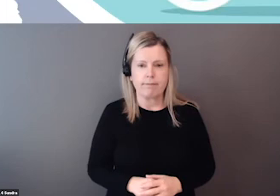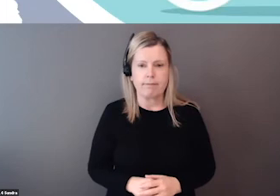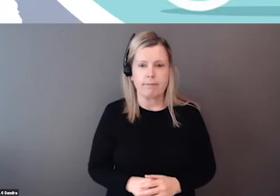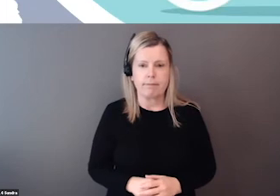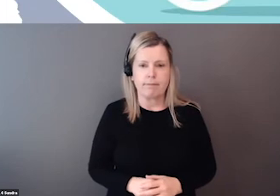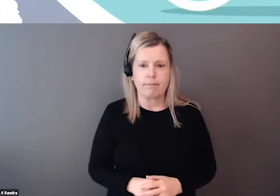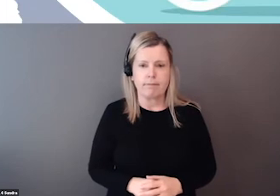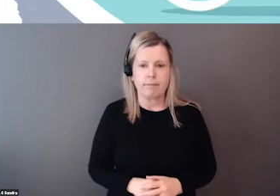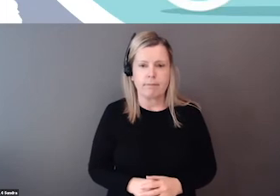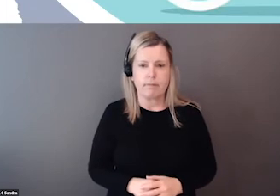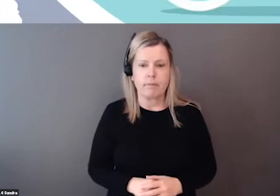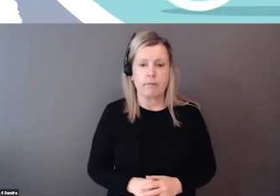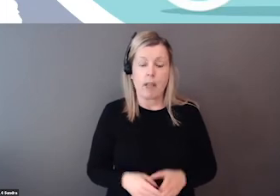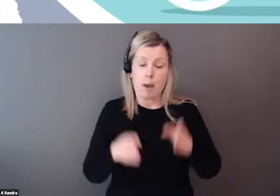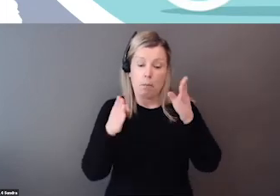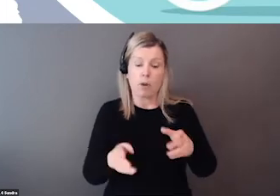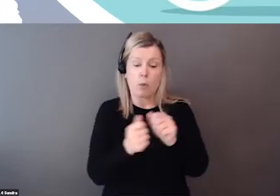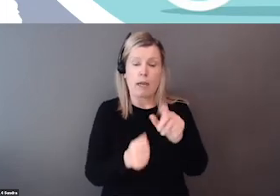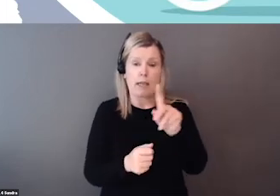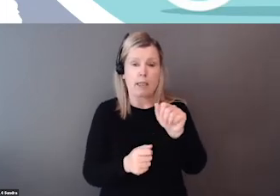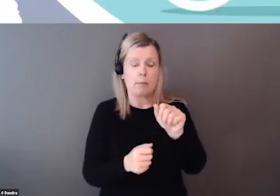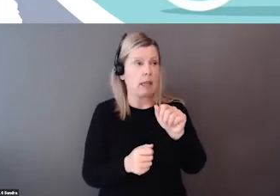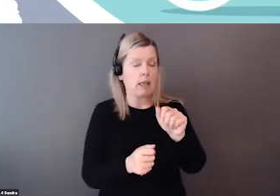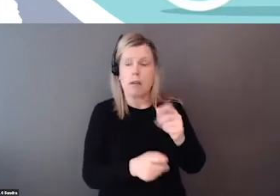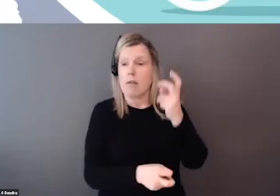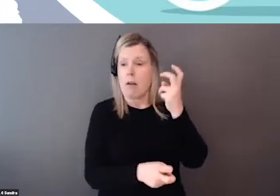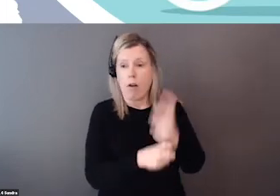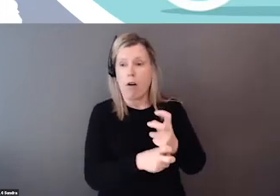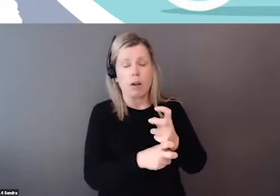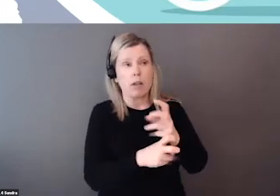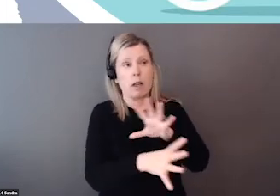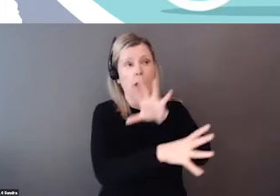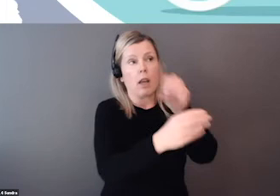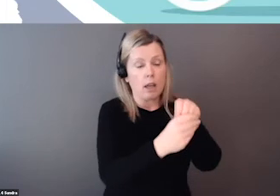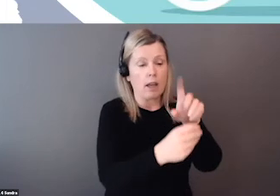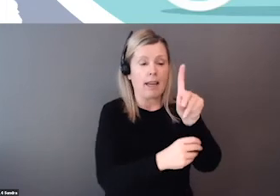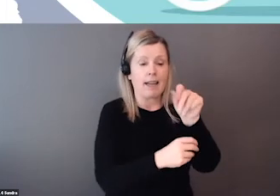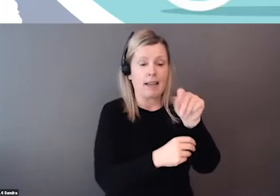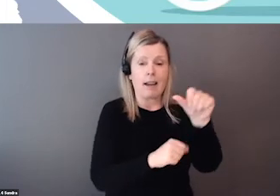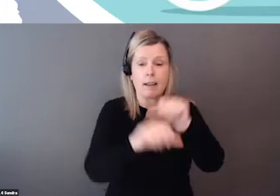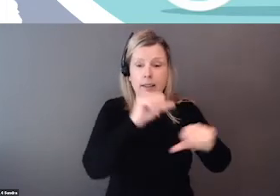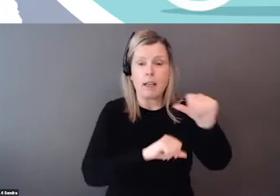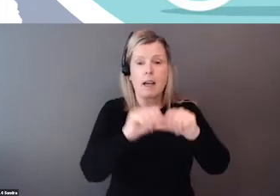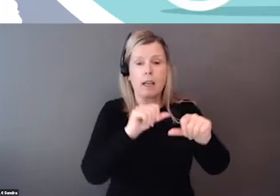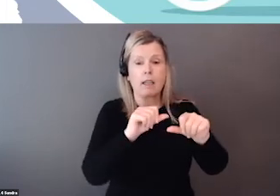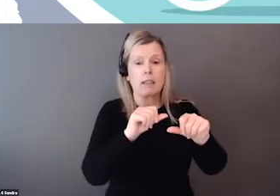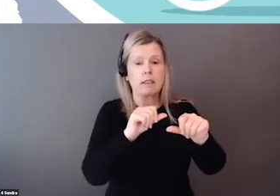And people with disabilities face barriers to participation in data science. We find inaccessible data science tools,